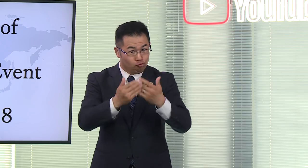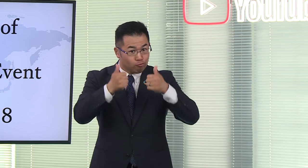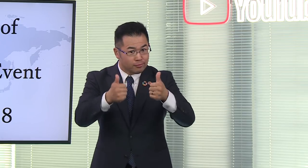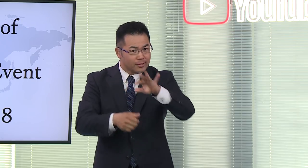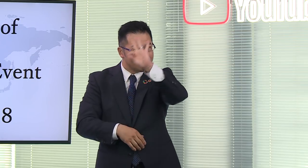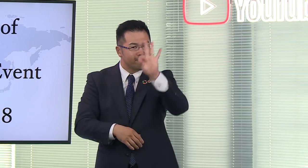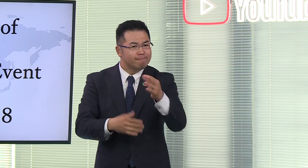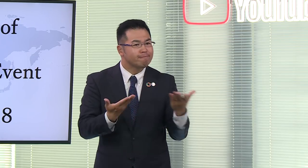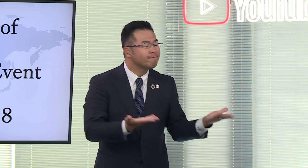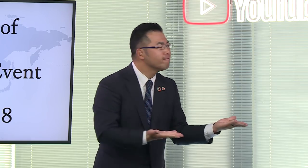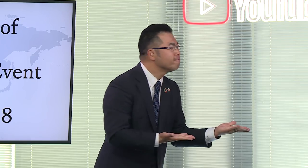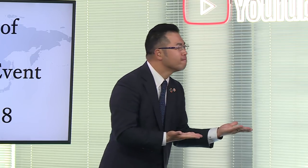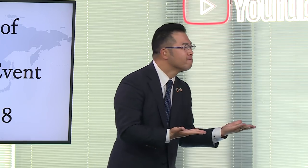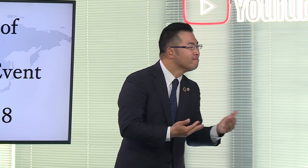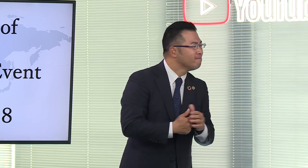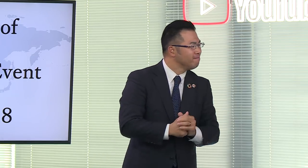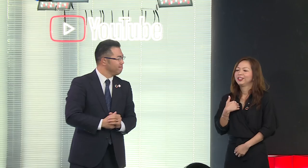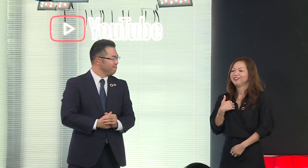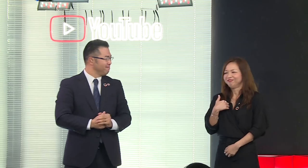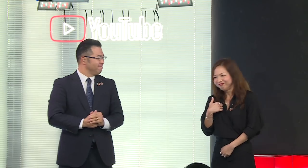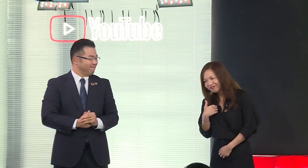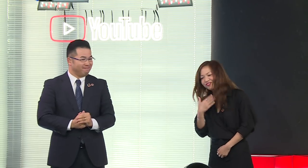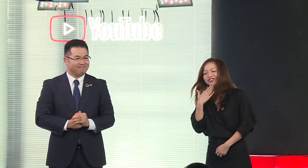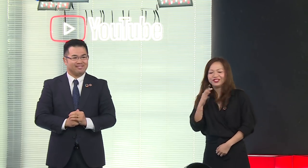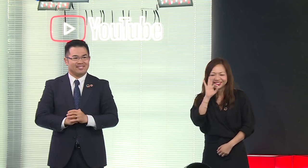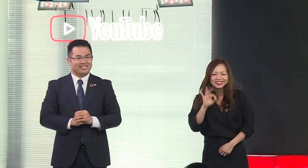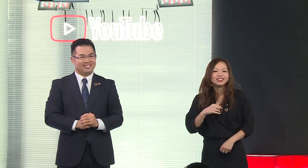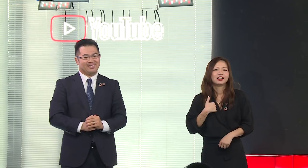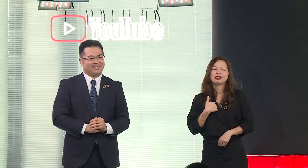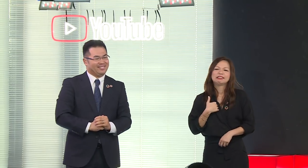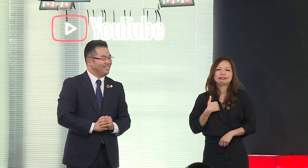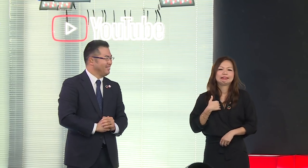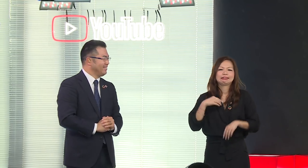Do they have sign language instruction? So I -- that's my that's the question I would like to ask, together